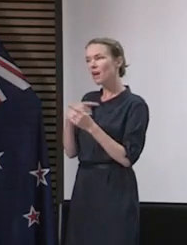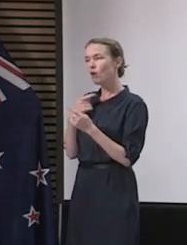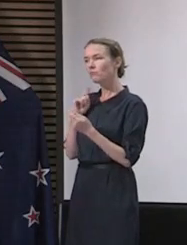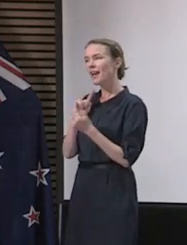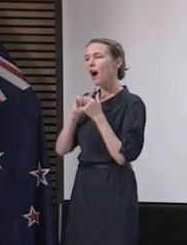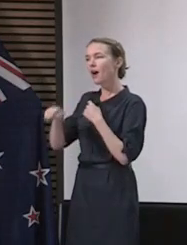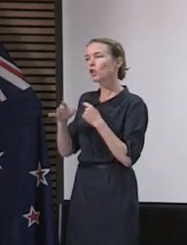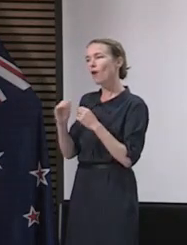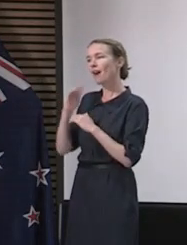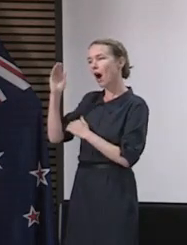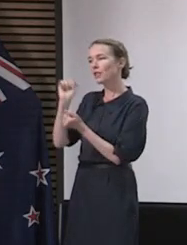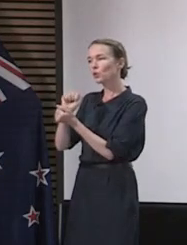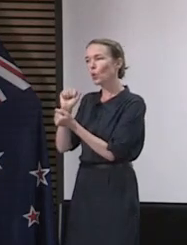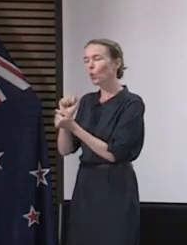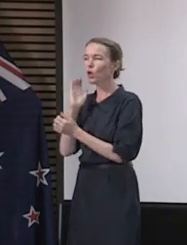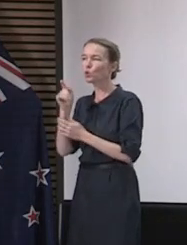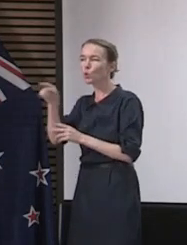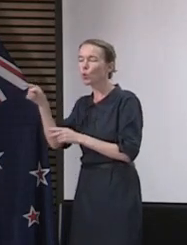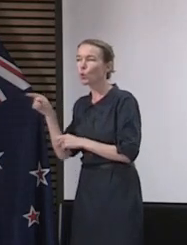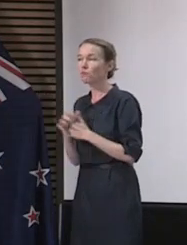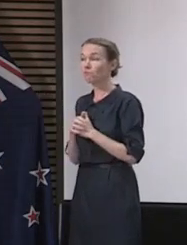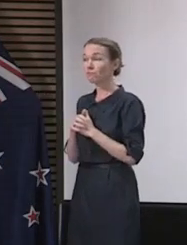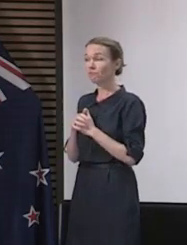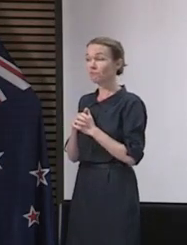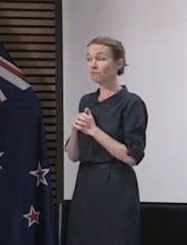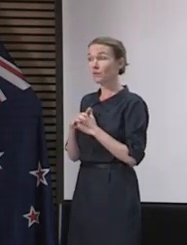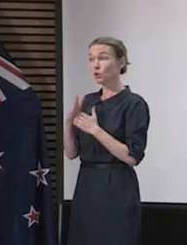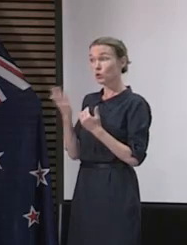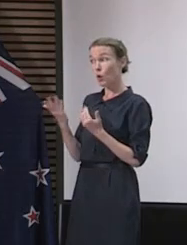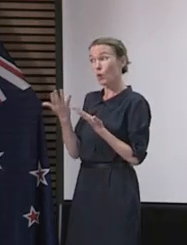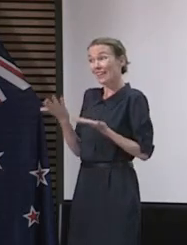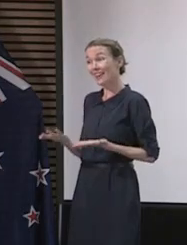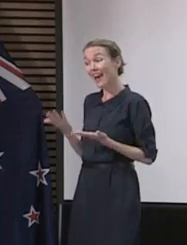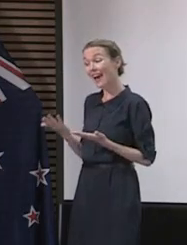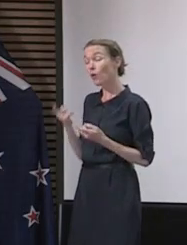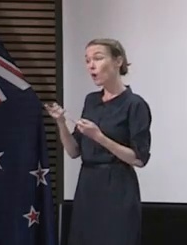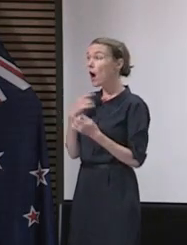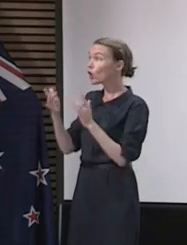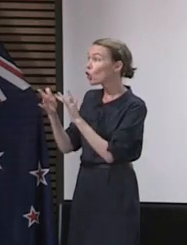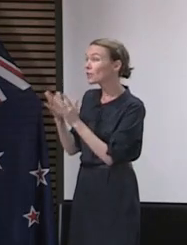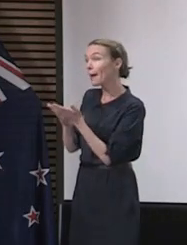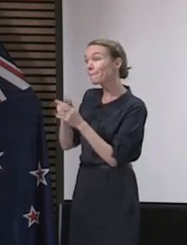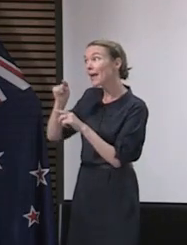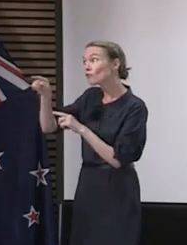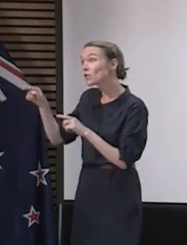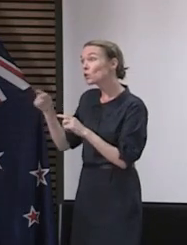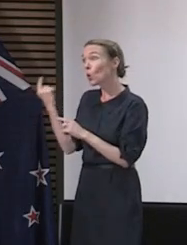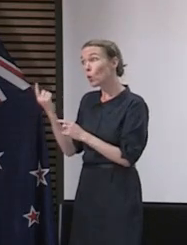anecdotal feedback from the likes of some high schools and primary schools, but very small numbers. But from what